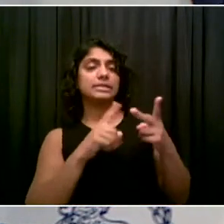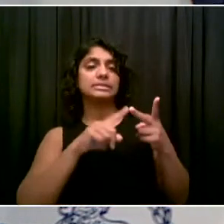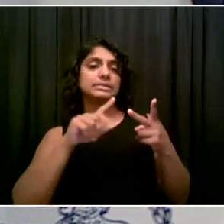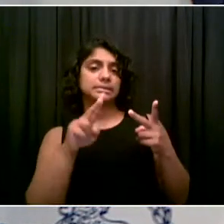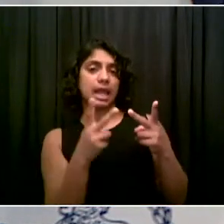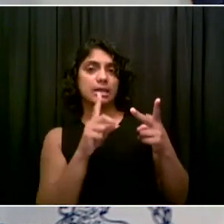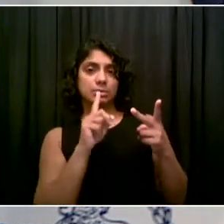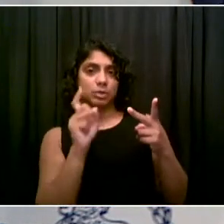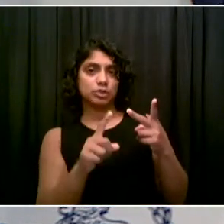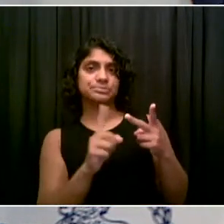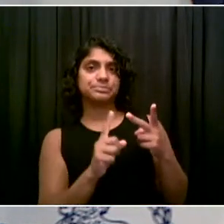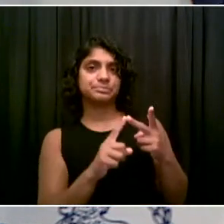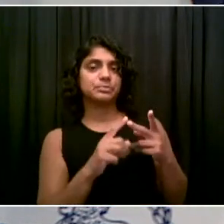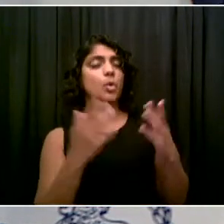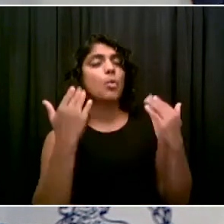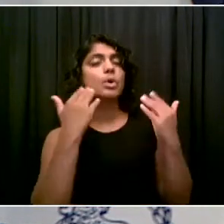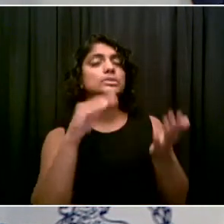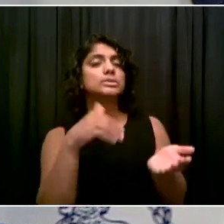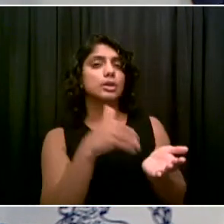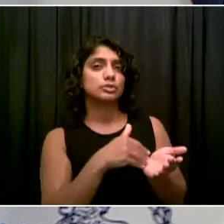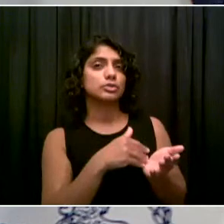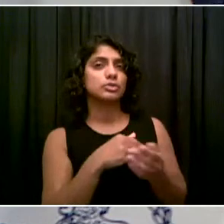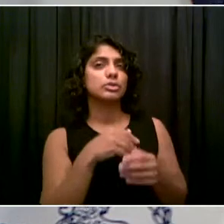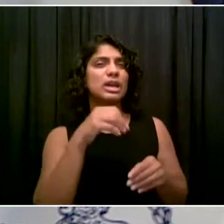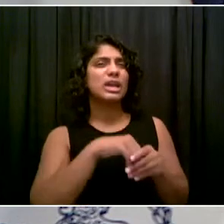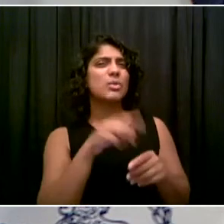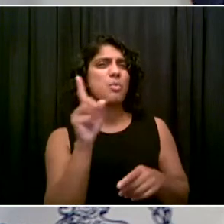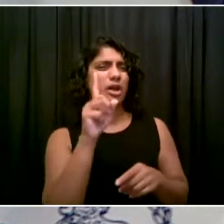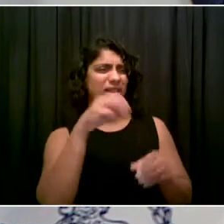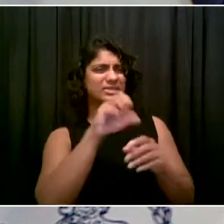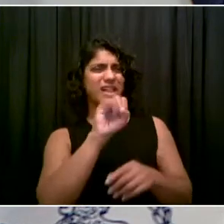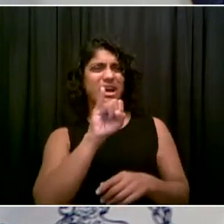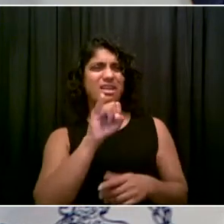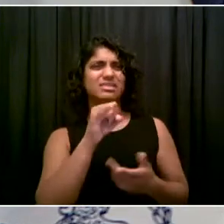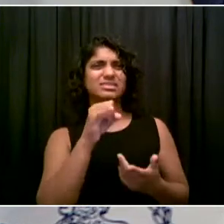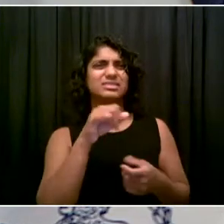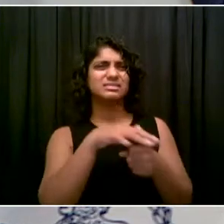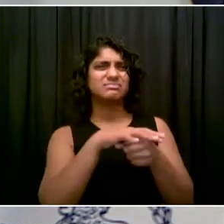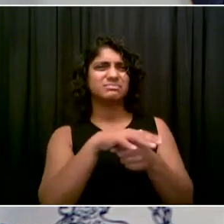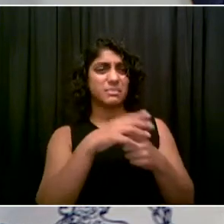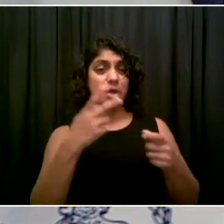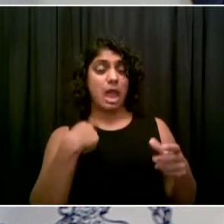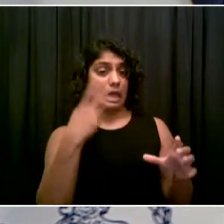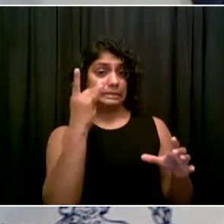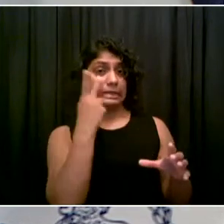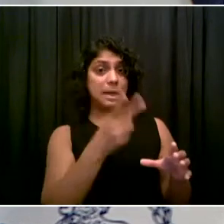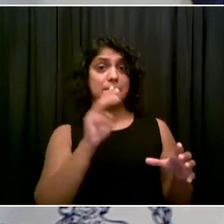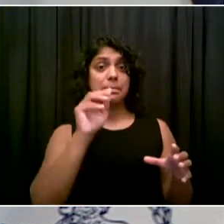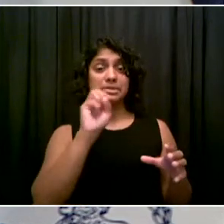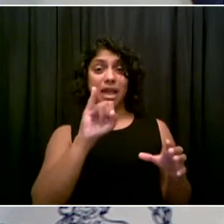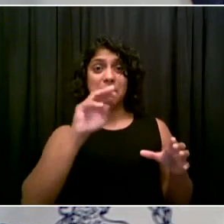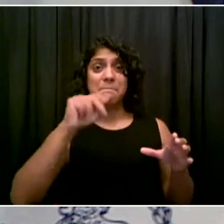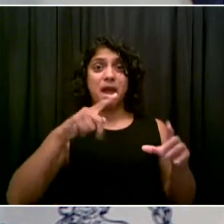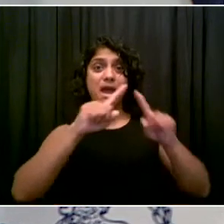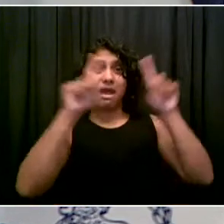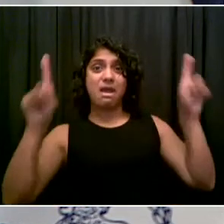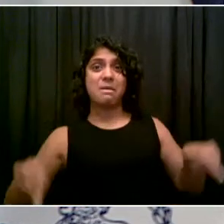WILL UPDATE YOU. GO AHEAD RISEN. Reporter: THE SECOND QUESTION IS ABOUT THE